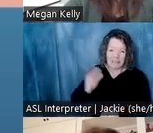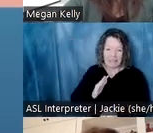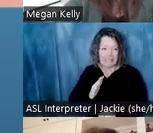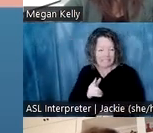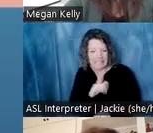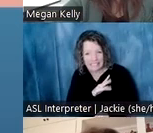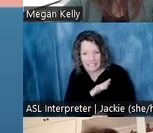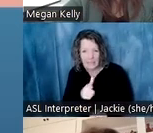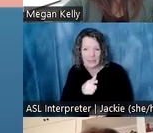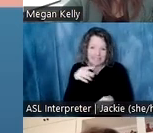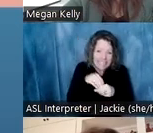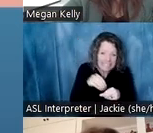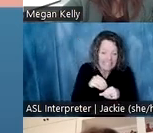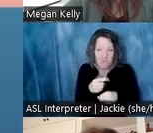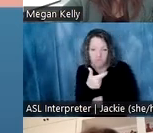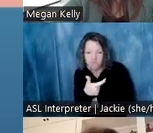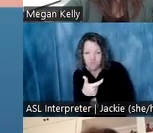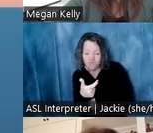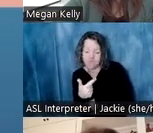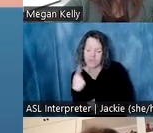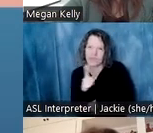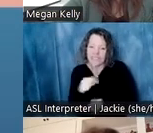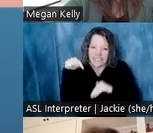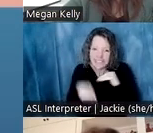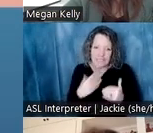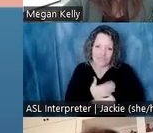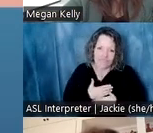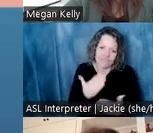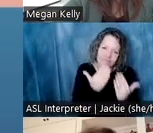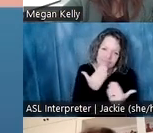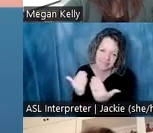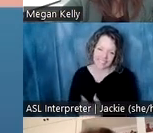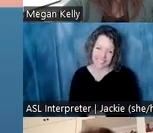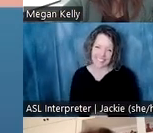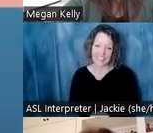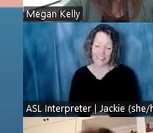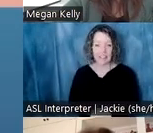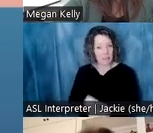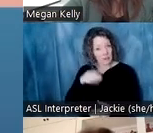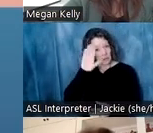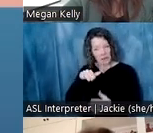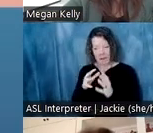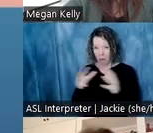have to say that the amount of work, you know, from epidemiologic work to thinking about